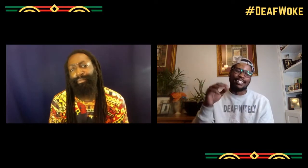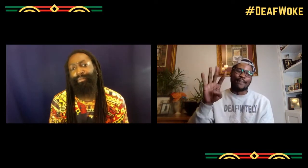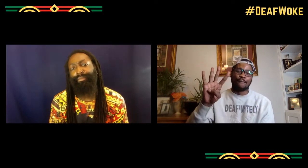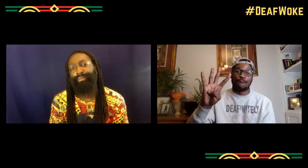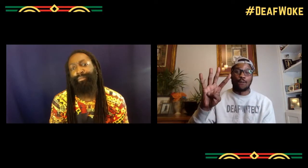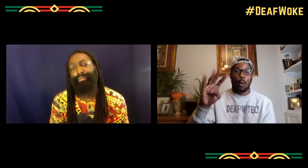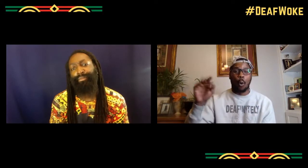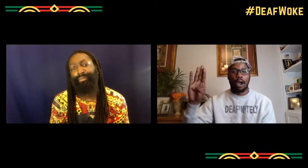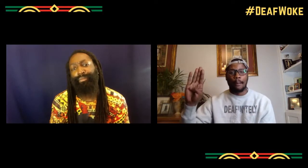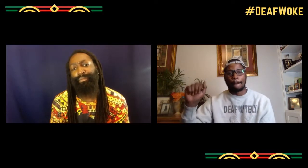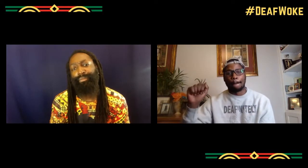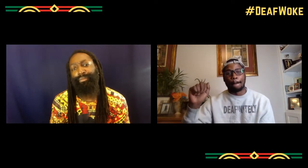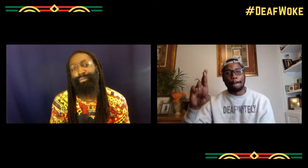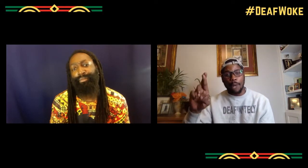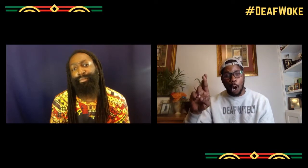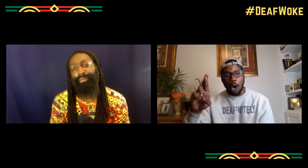Really, you know, I was involved.